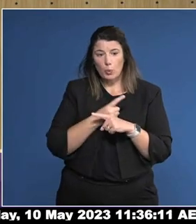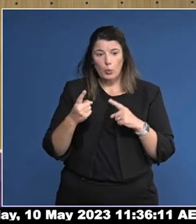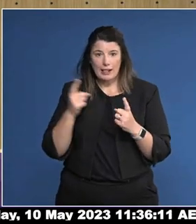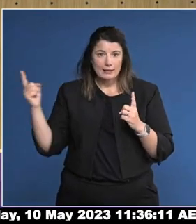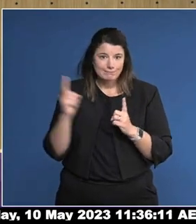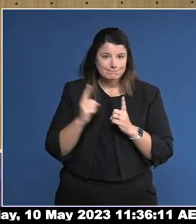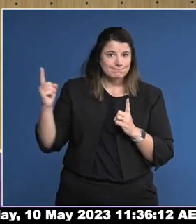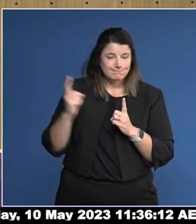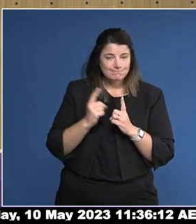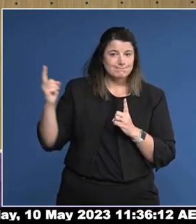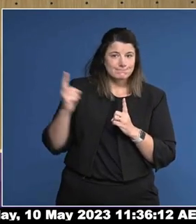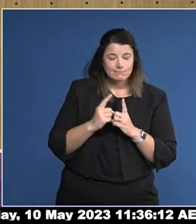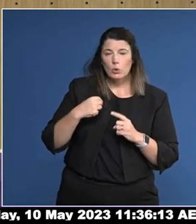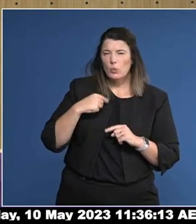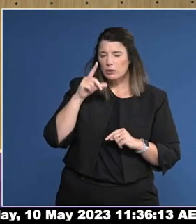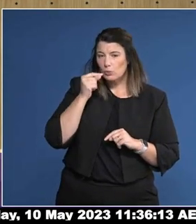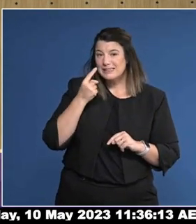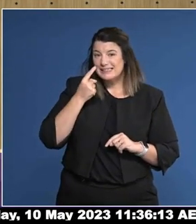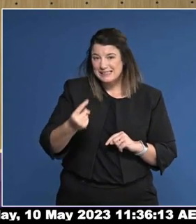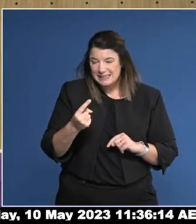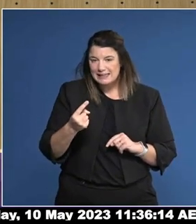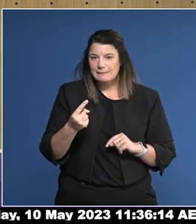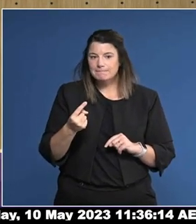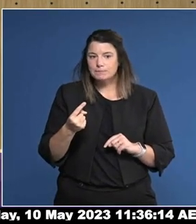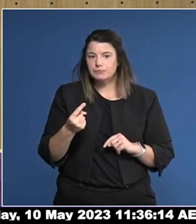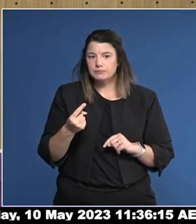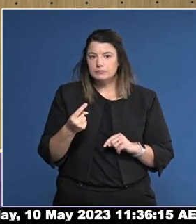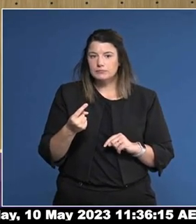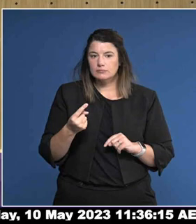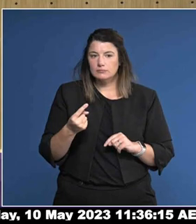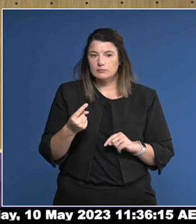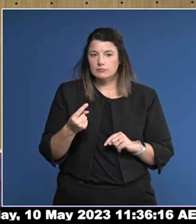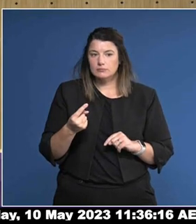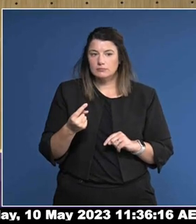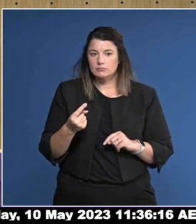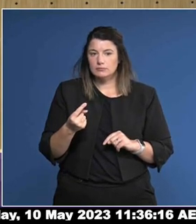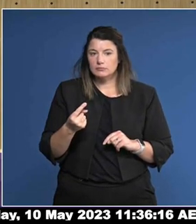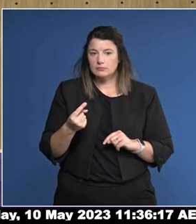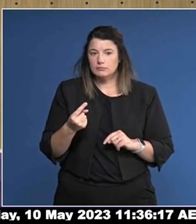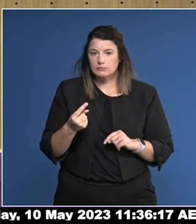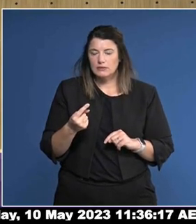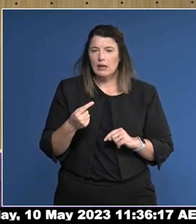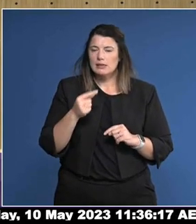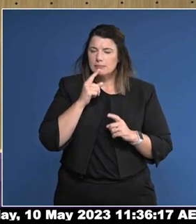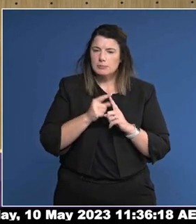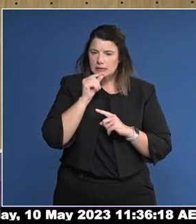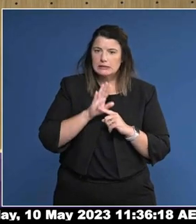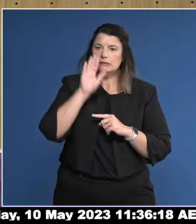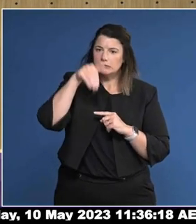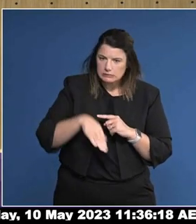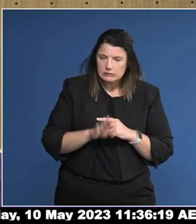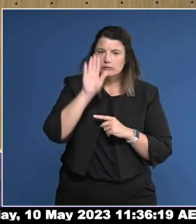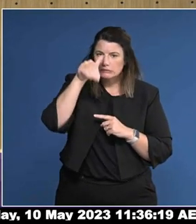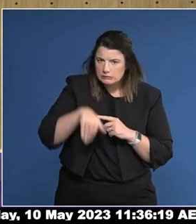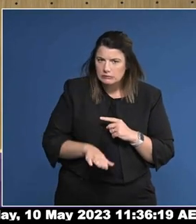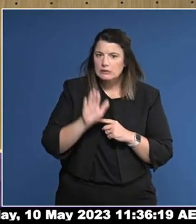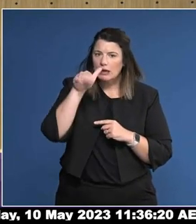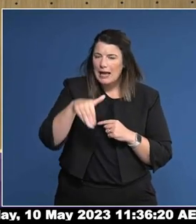could see that there - while it did wax and wane over time, that the communication